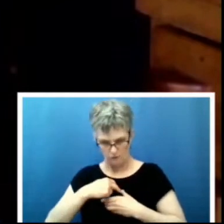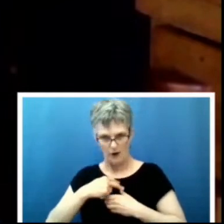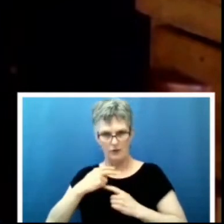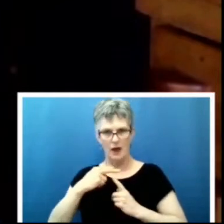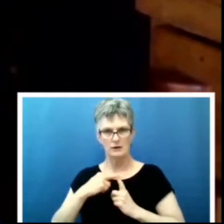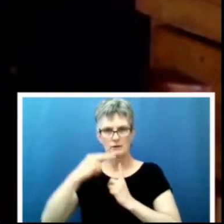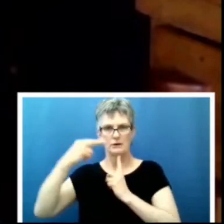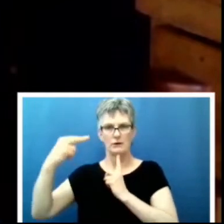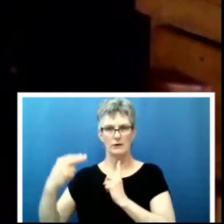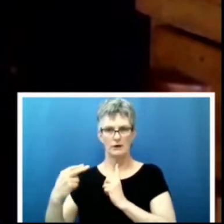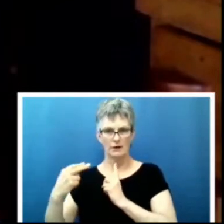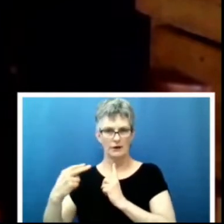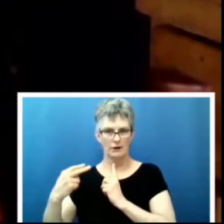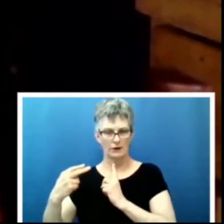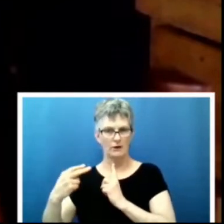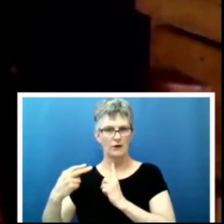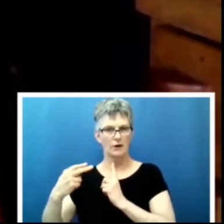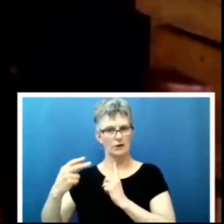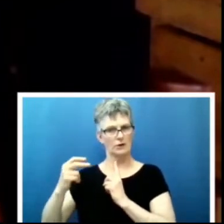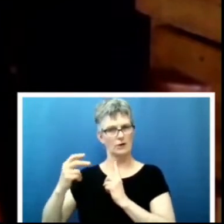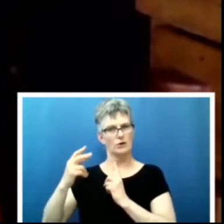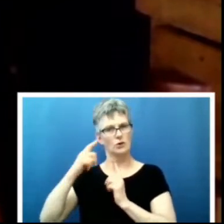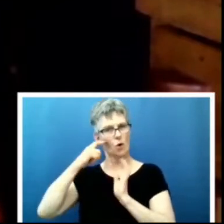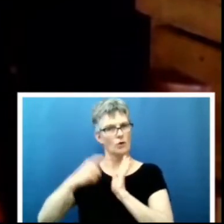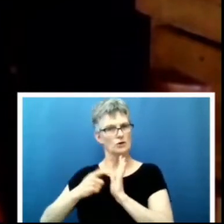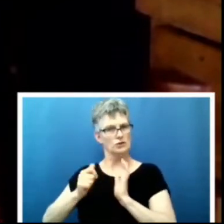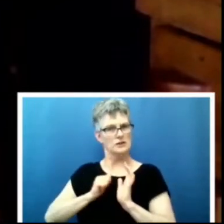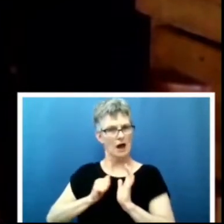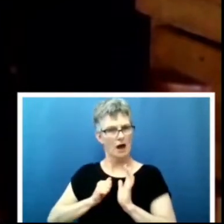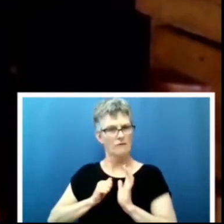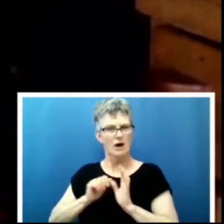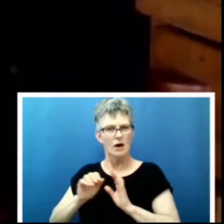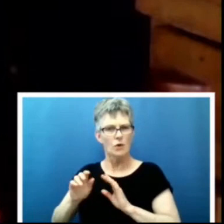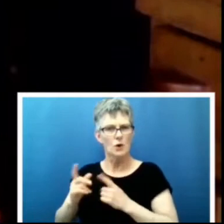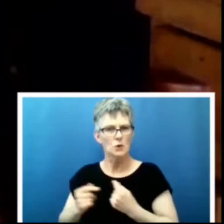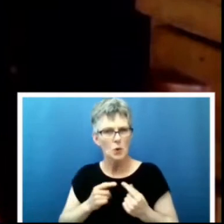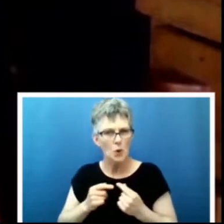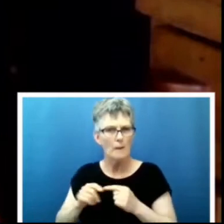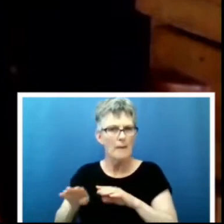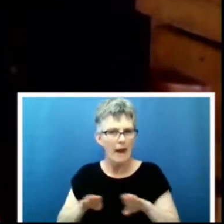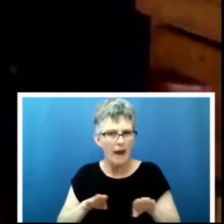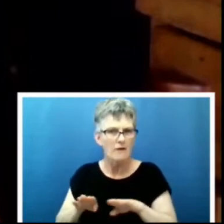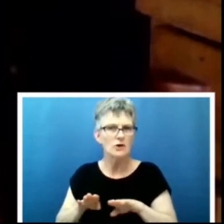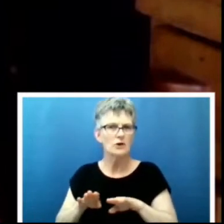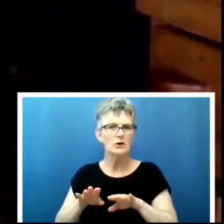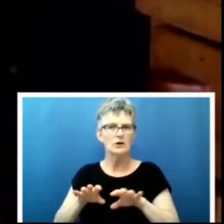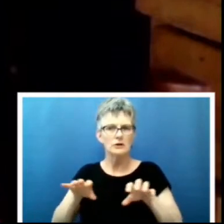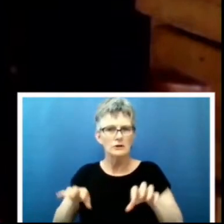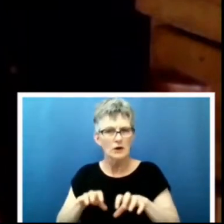and be with all the thoughts and emotions that then arise in the silence.